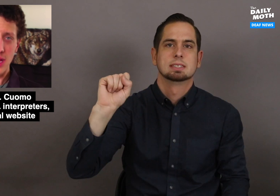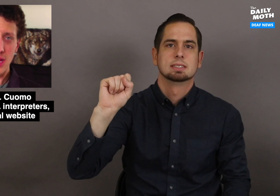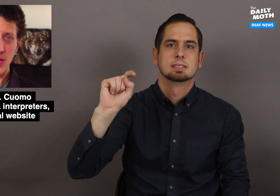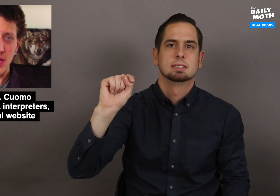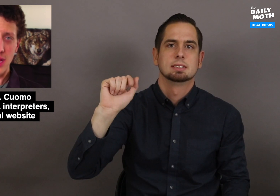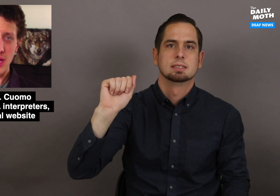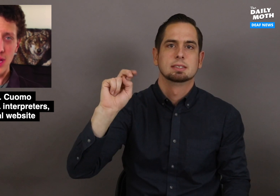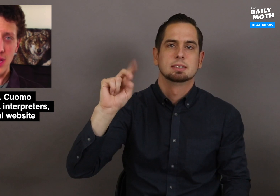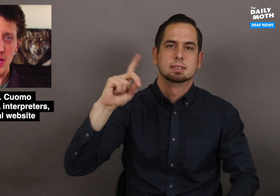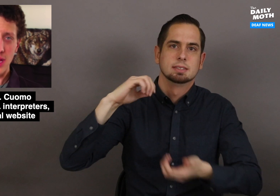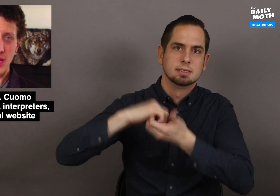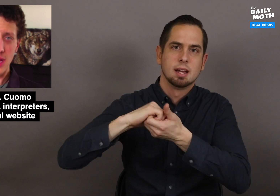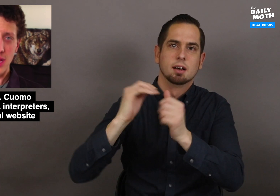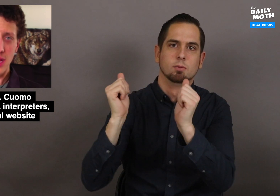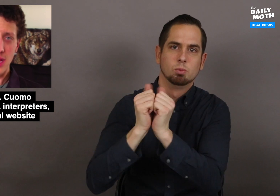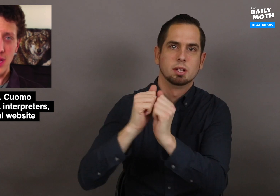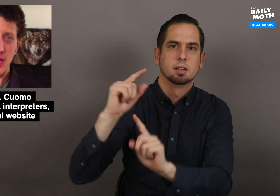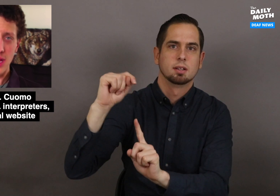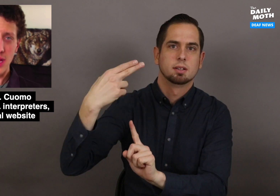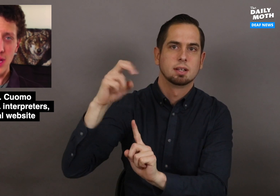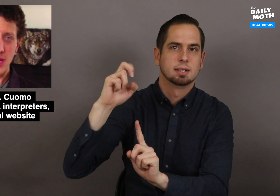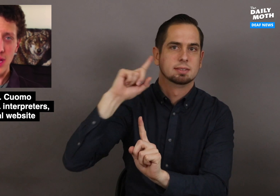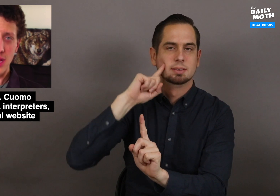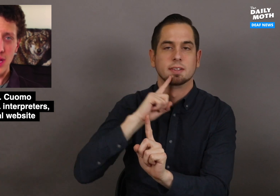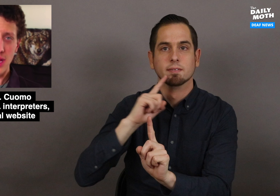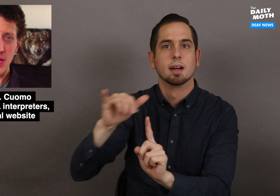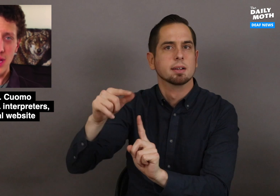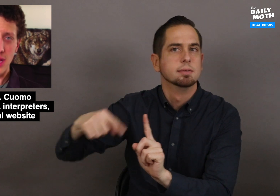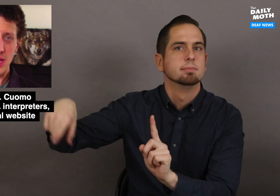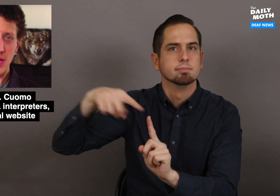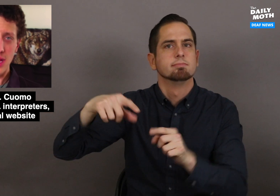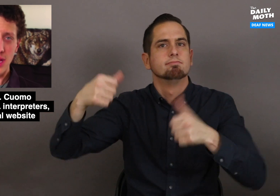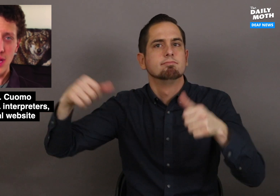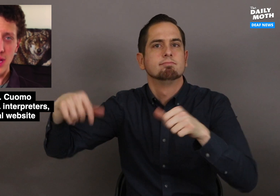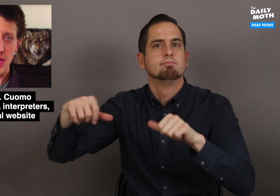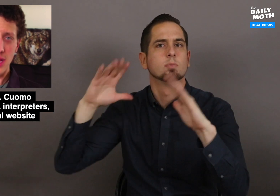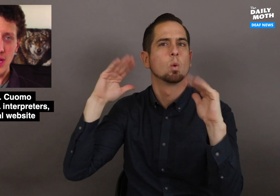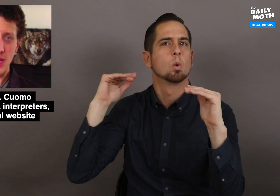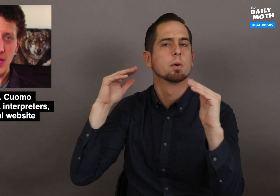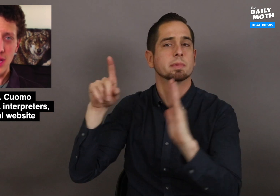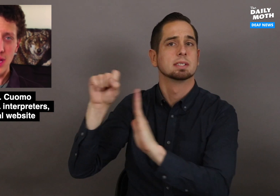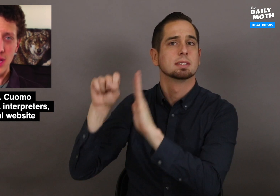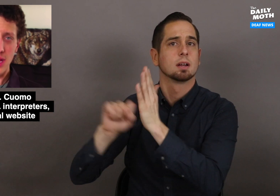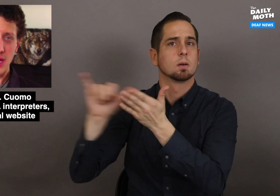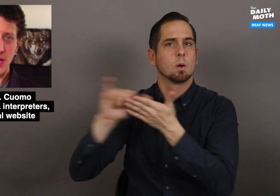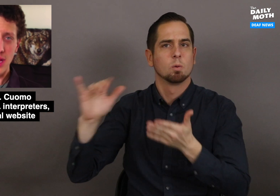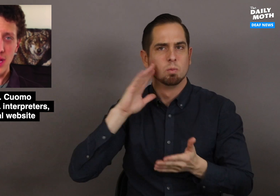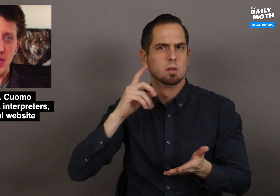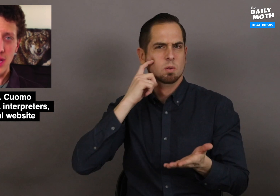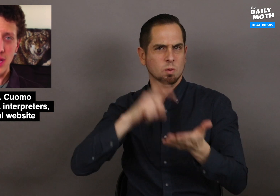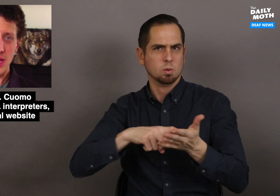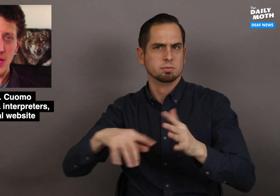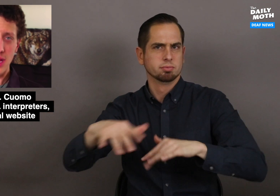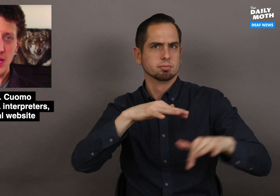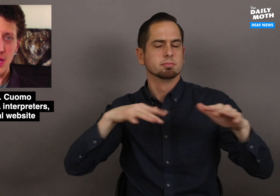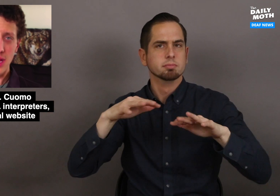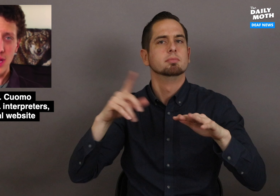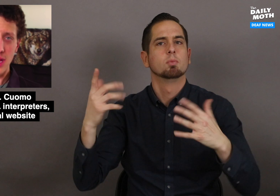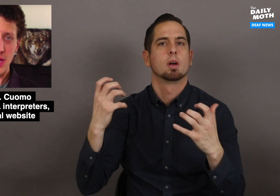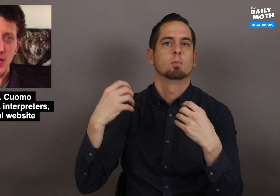#StandWithTheDeaf in hopes that the state will take notice